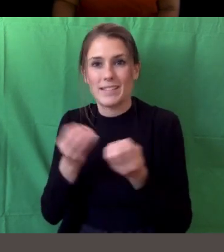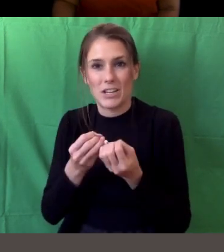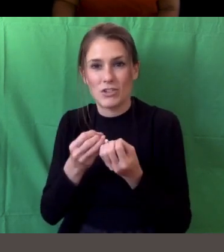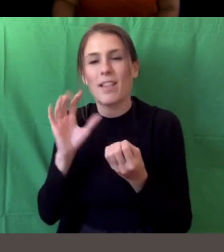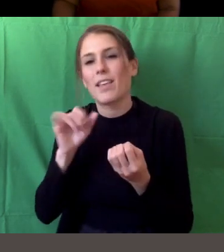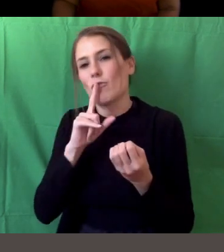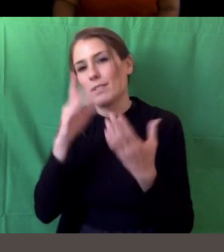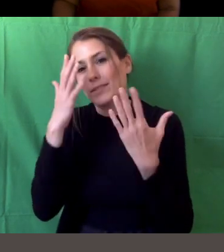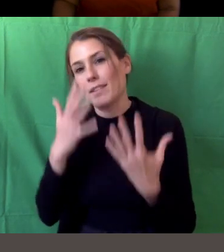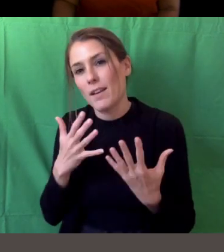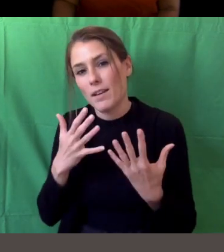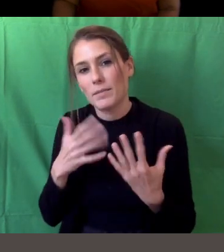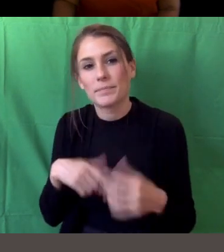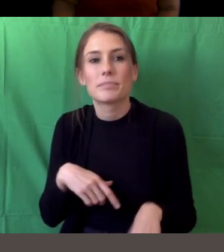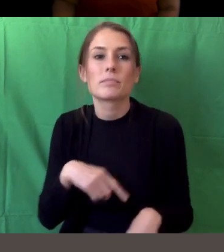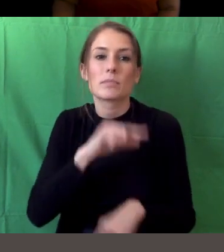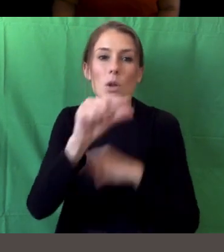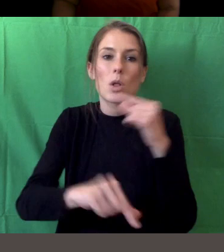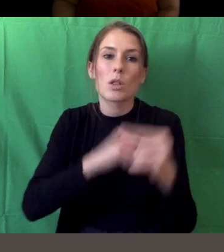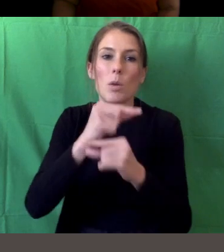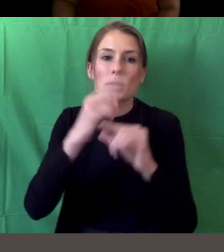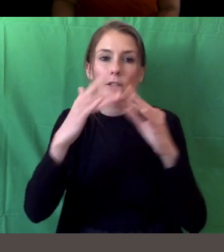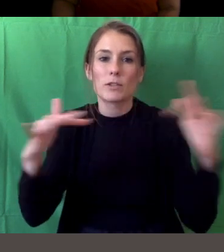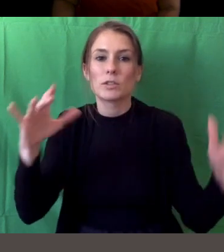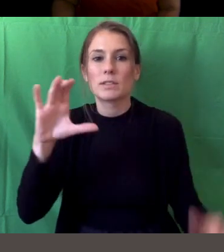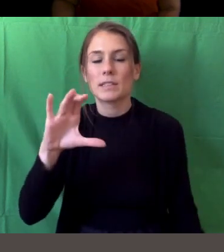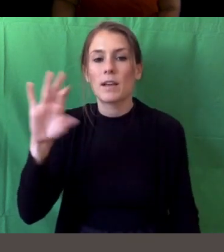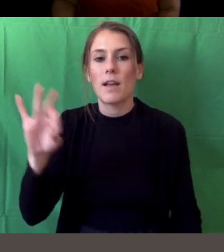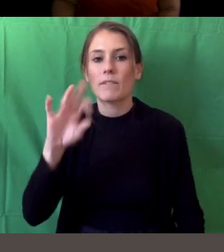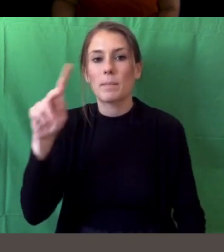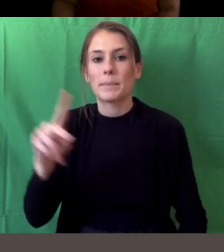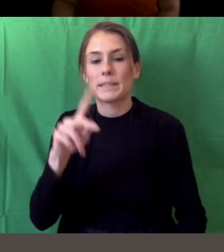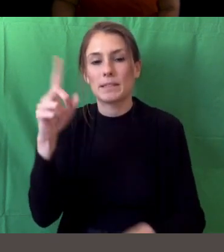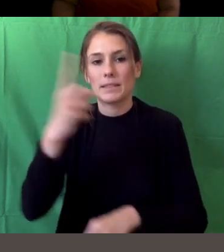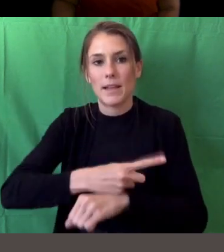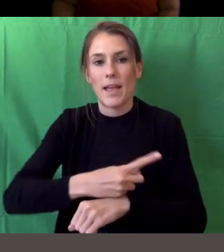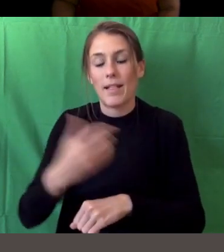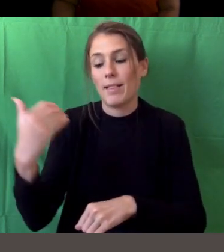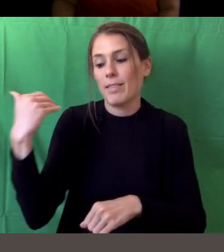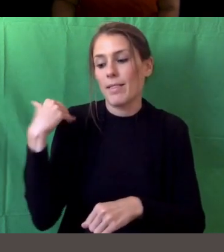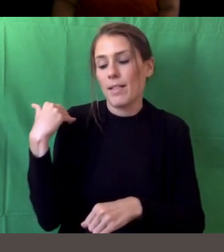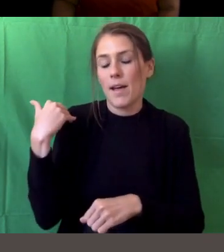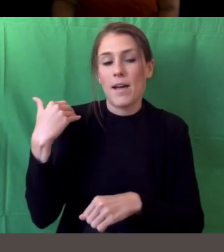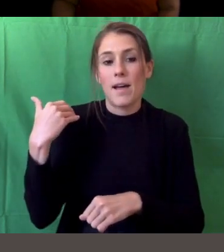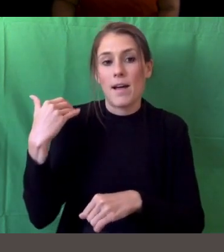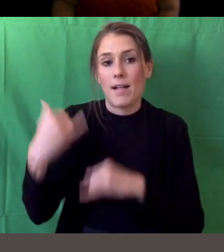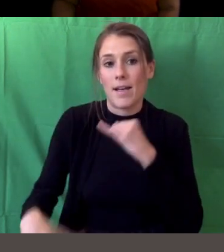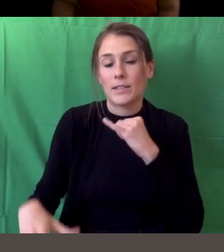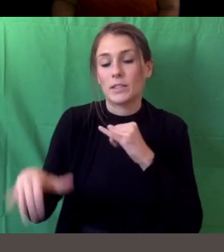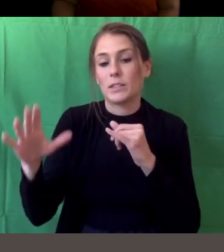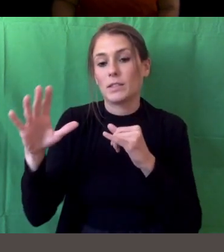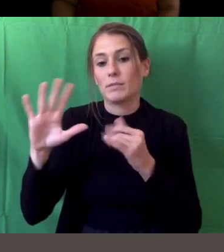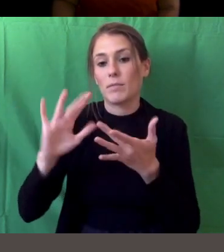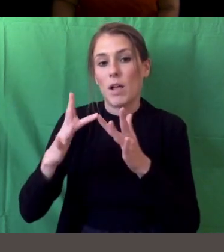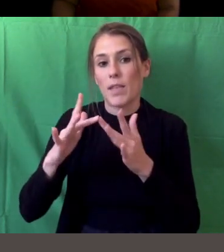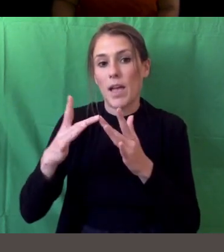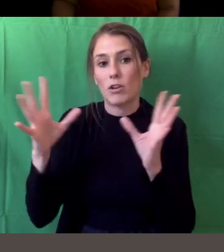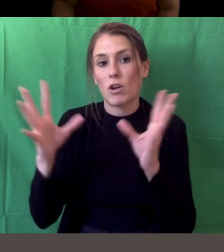And that is quite sad. Global Diversity CFP Day, their last online conference was February 2021.